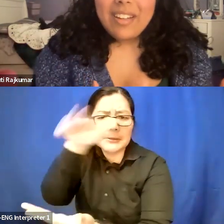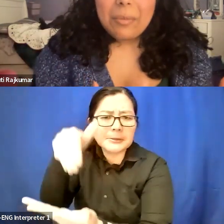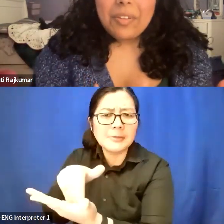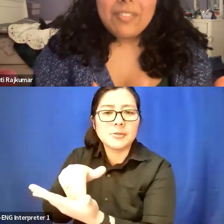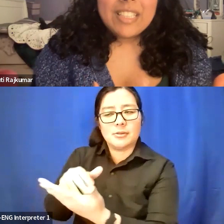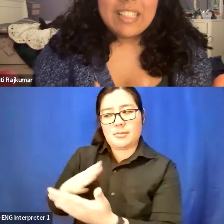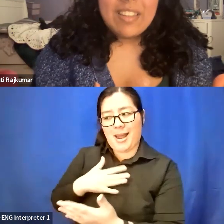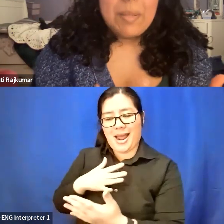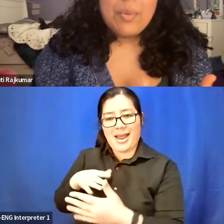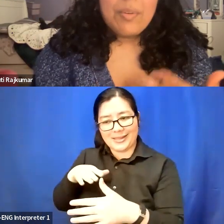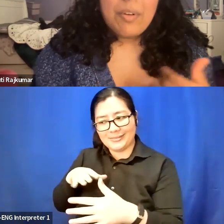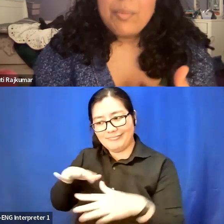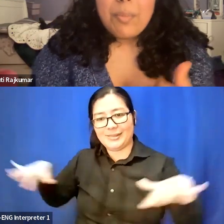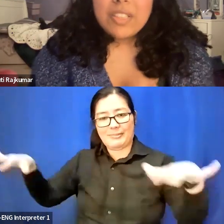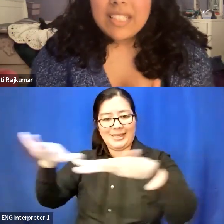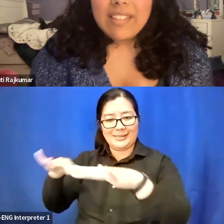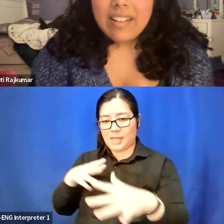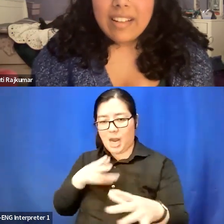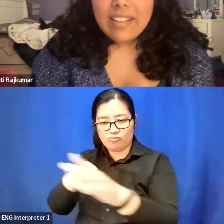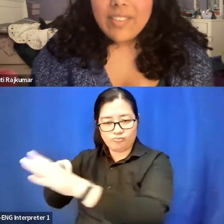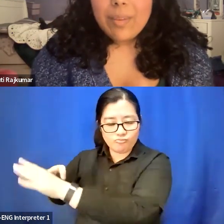and it was often the people with multiple marginalized identities,